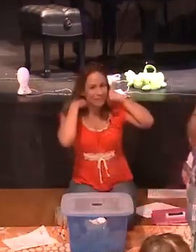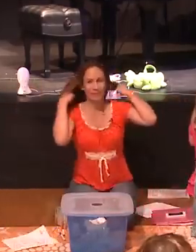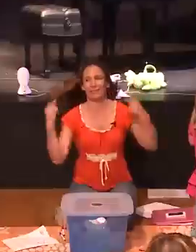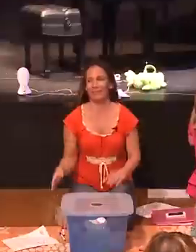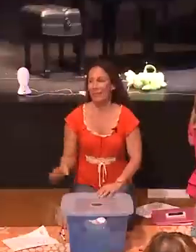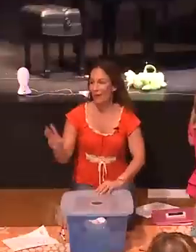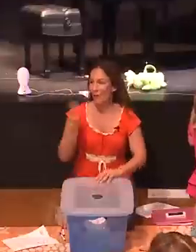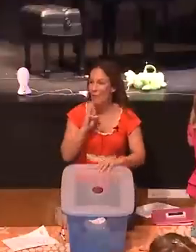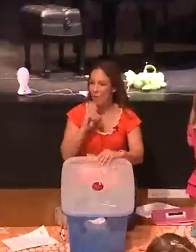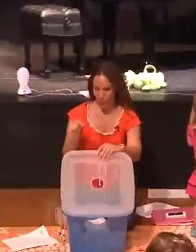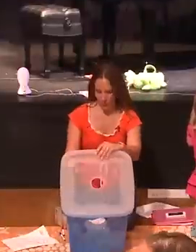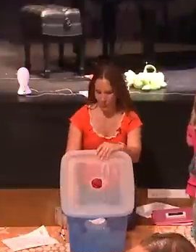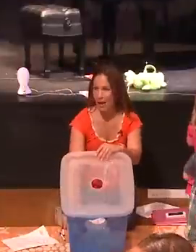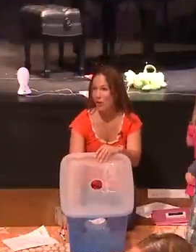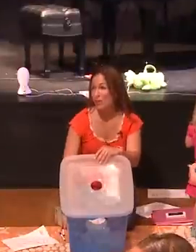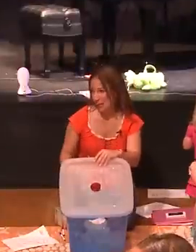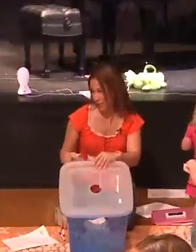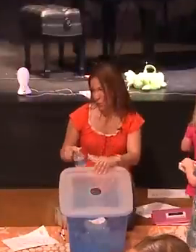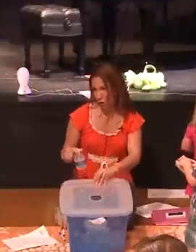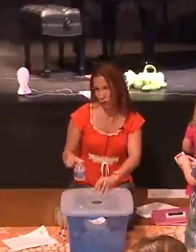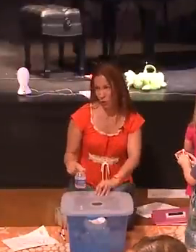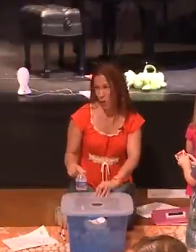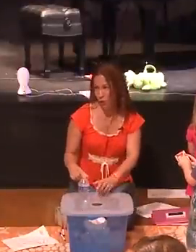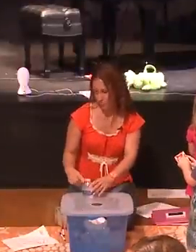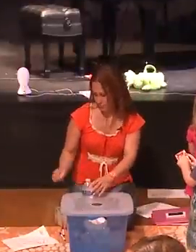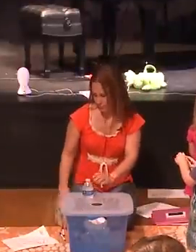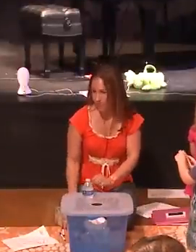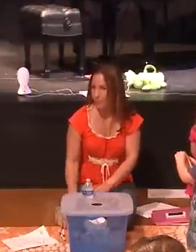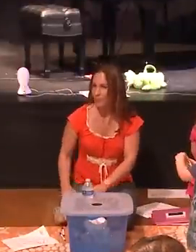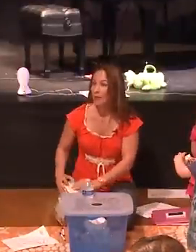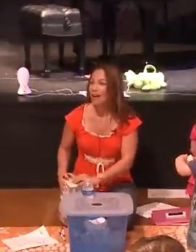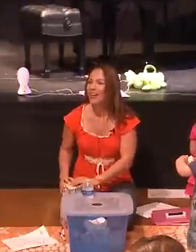Tell Rachel thank you. Does Edison want juice or water? Water.